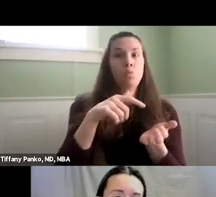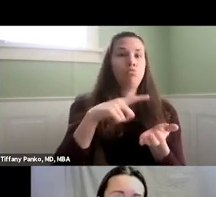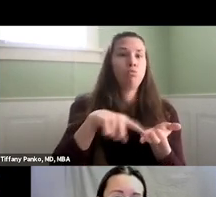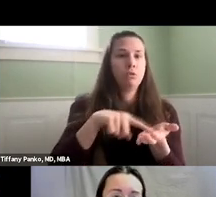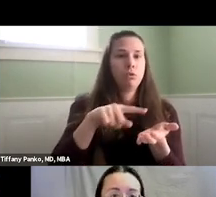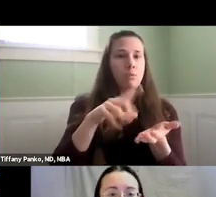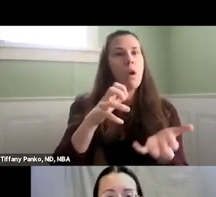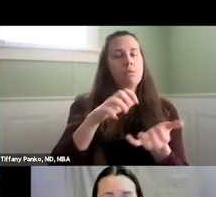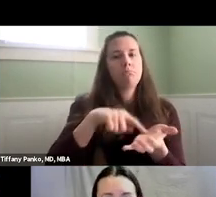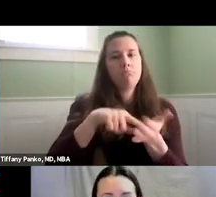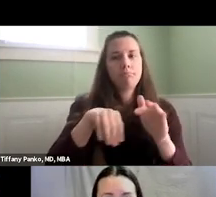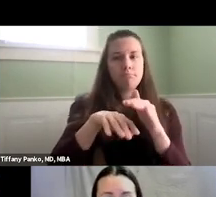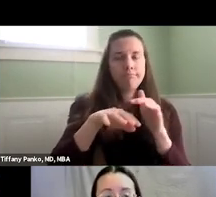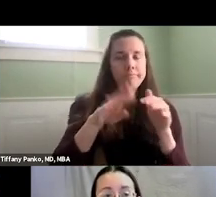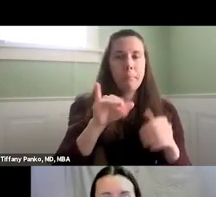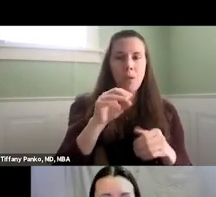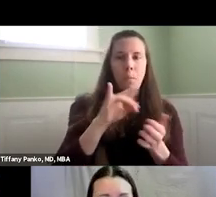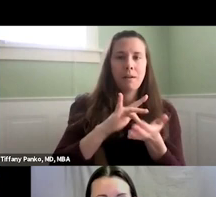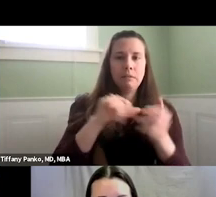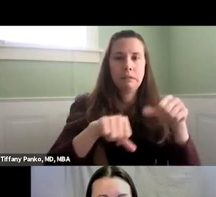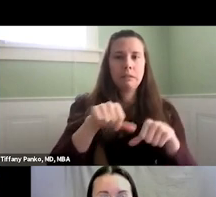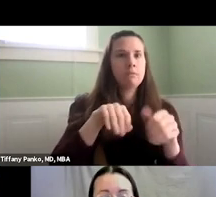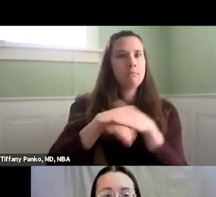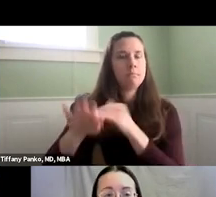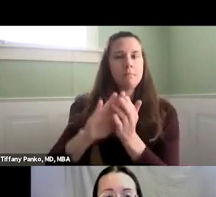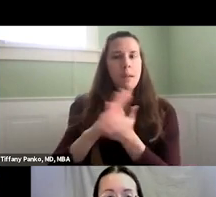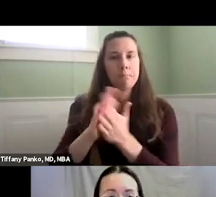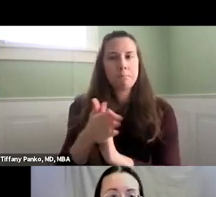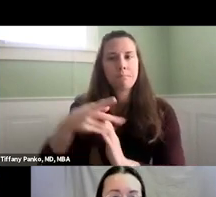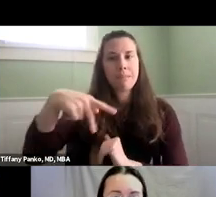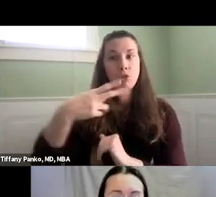undergraduate and graduate students in research careers, who are interested in biomedical